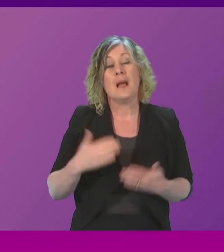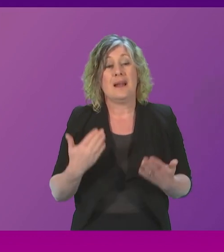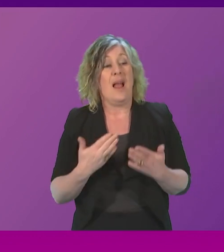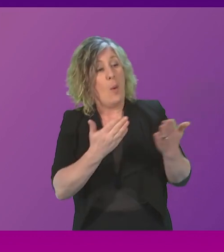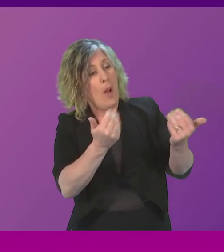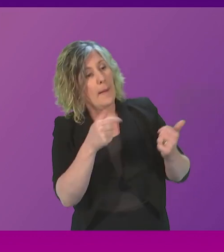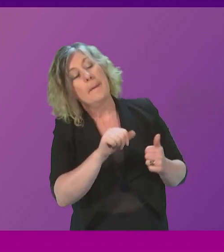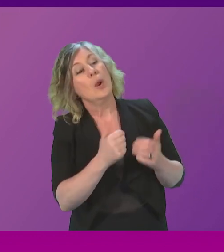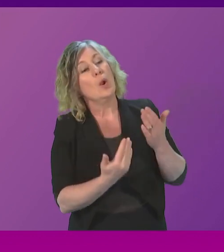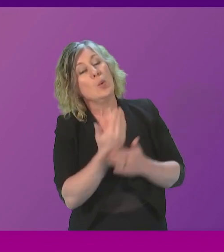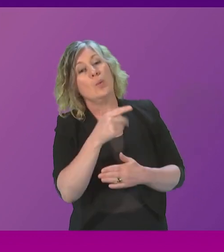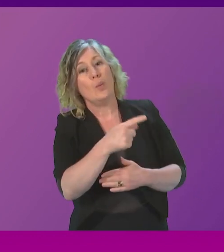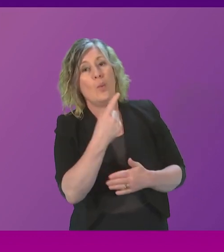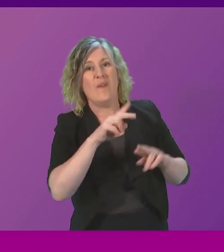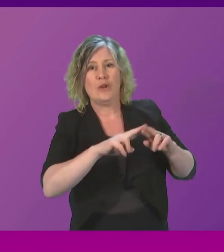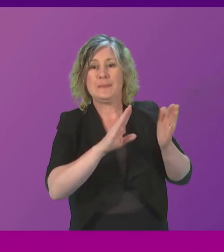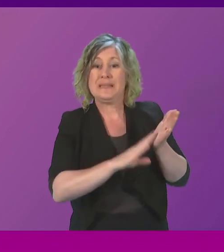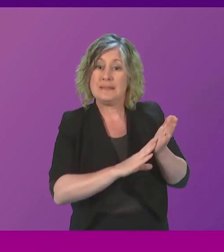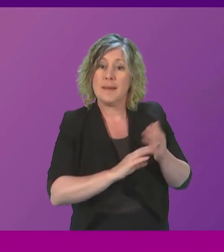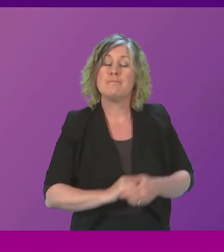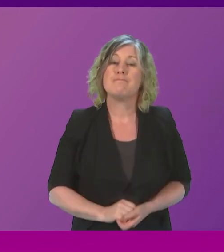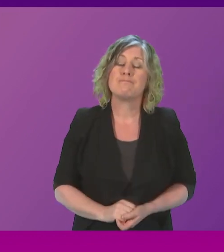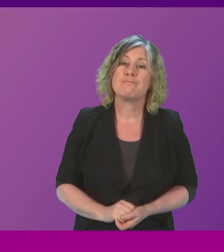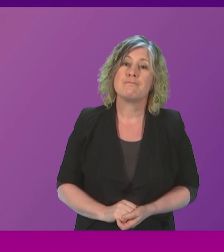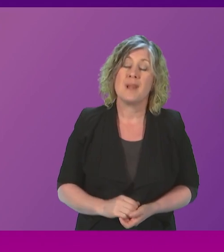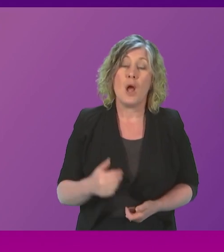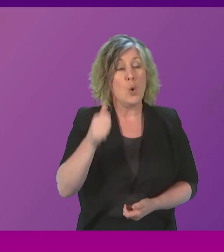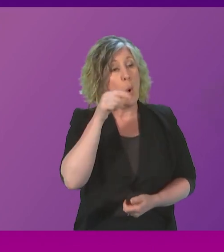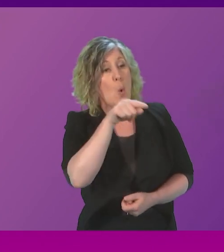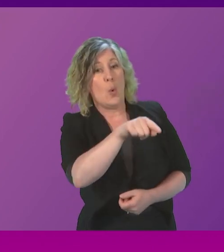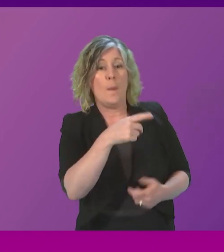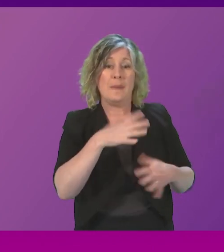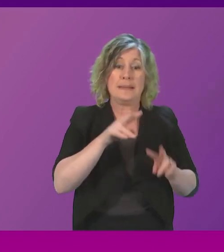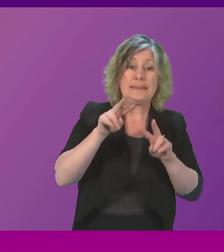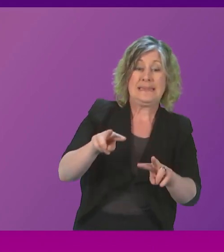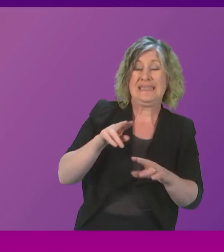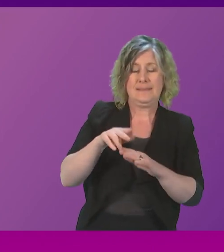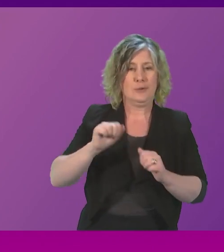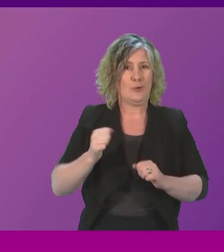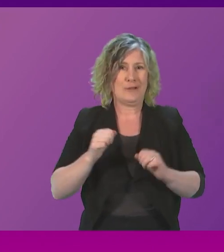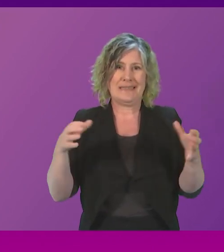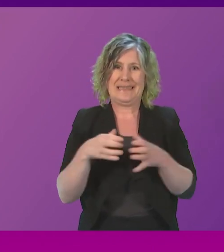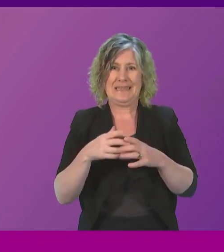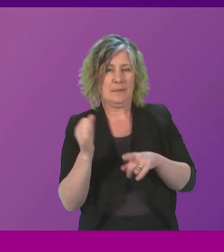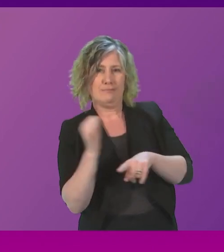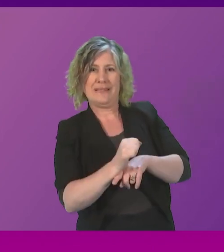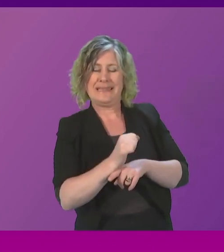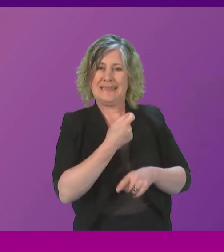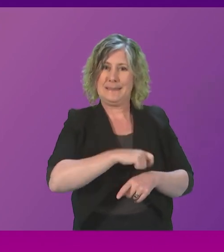I know that he, like me, will have taken great joy in watching the Scotland men’s team triumph over Spain at Hampden on Tuesday in a famous victory.